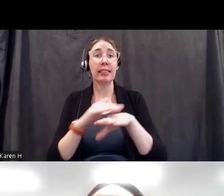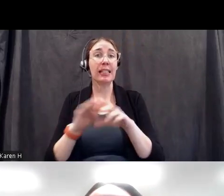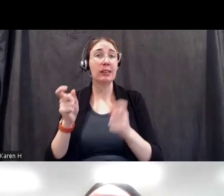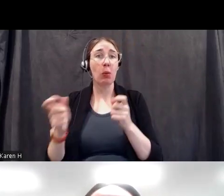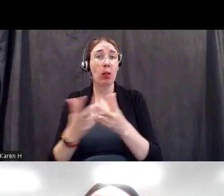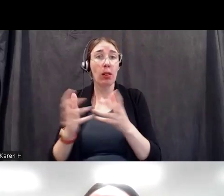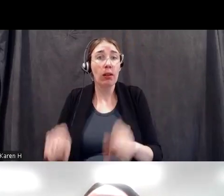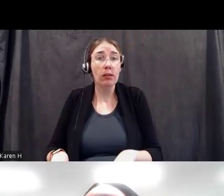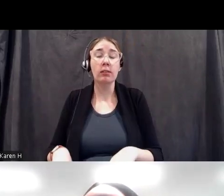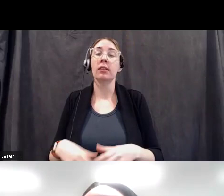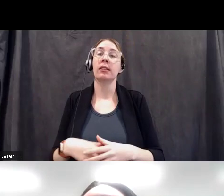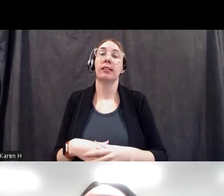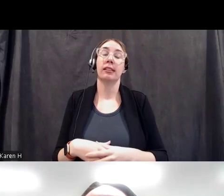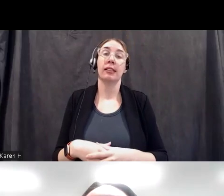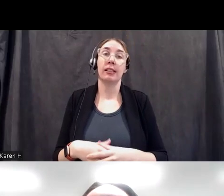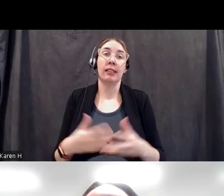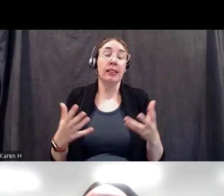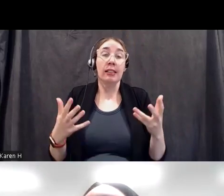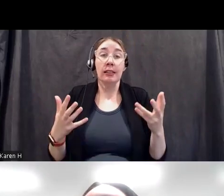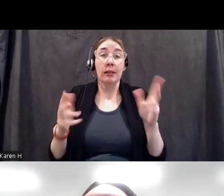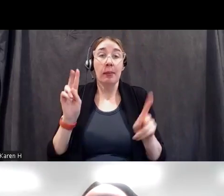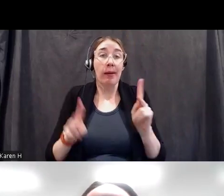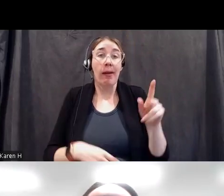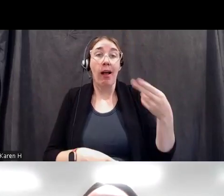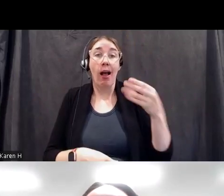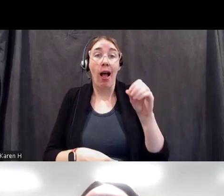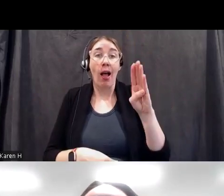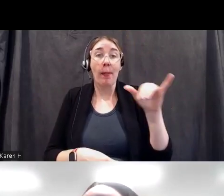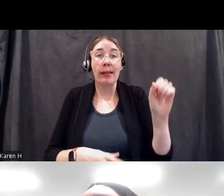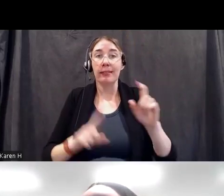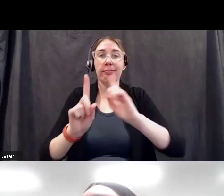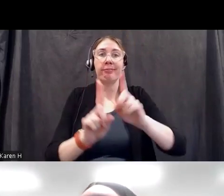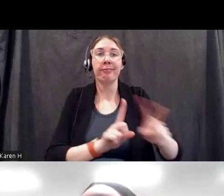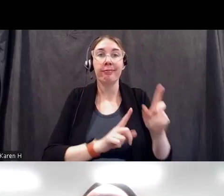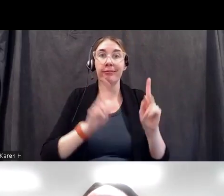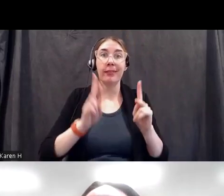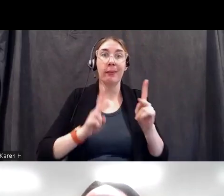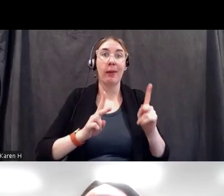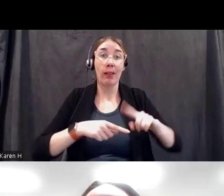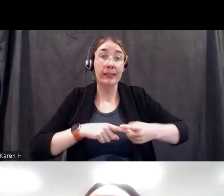Some people knit, some people go to Caimacan, some people play video games,